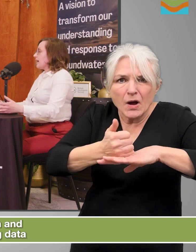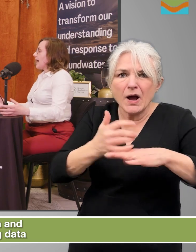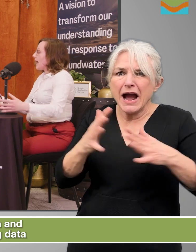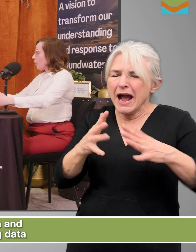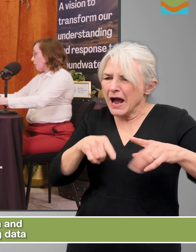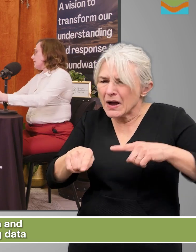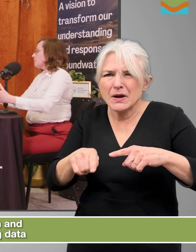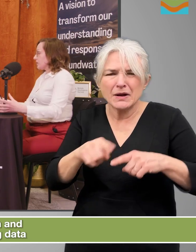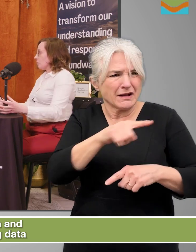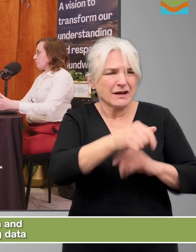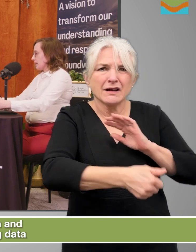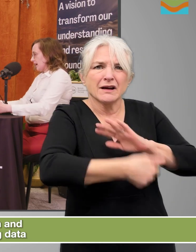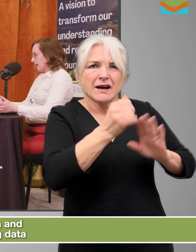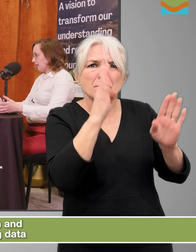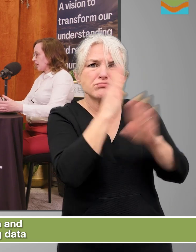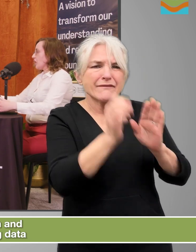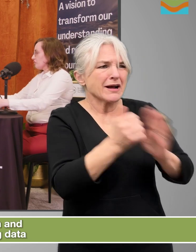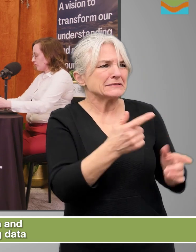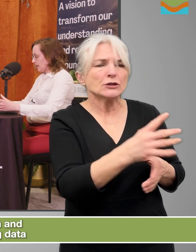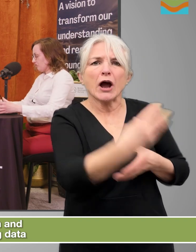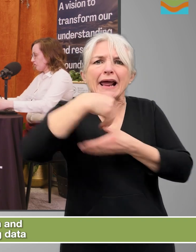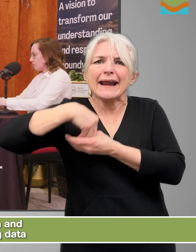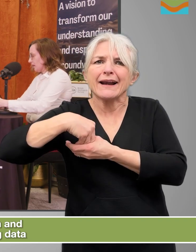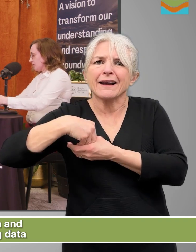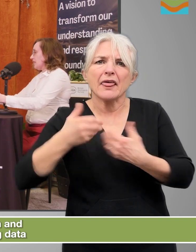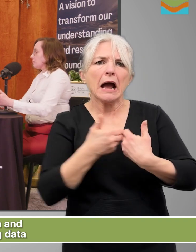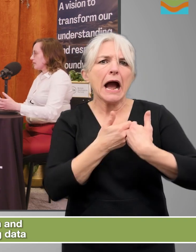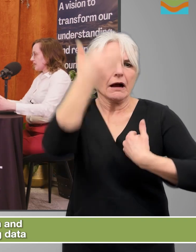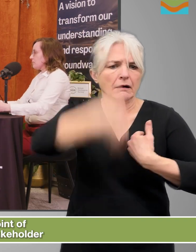it's how can we bring that in and hopefully through developing data